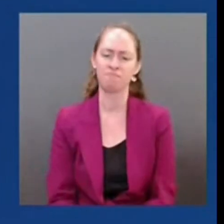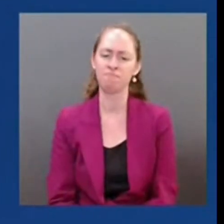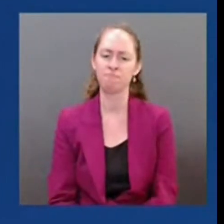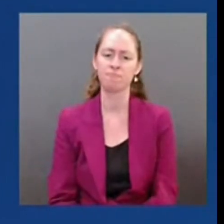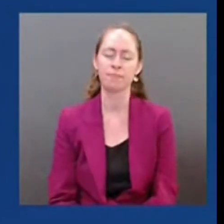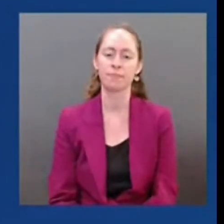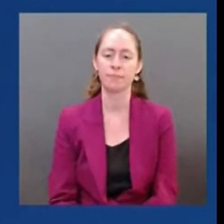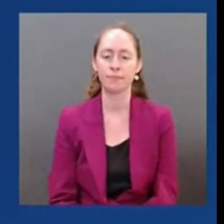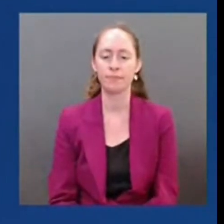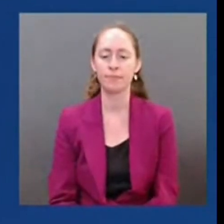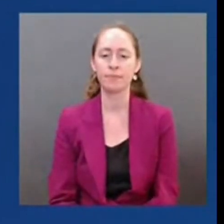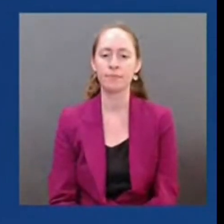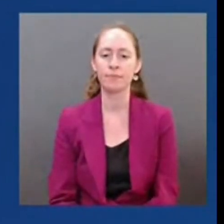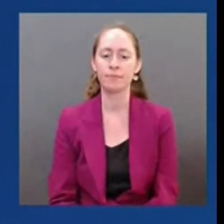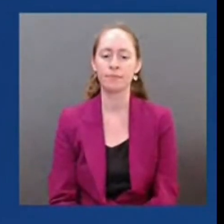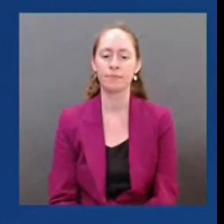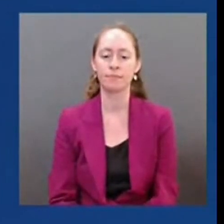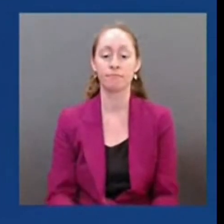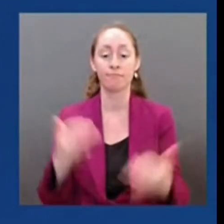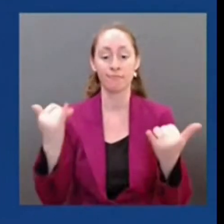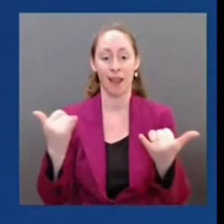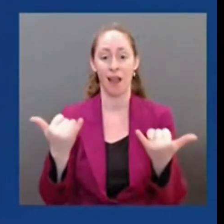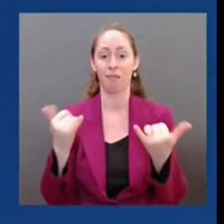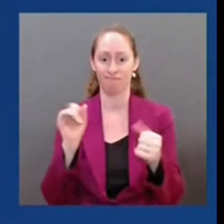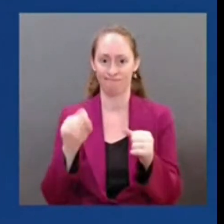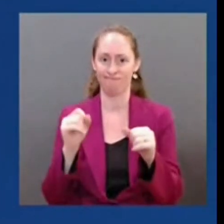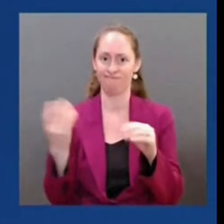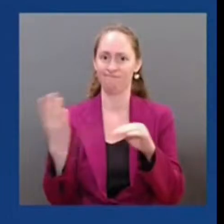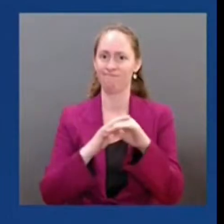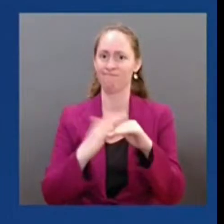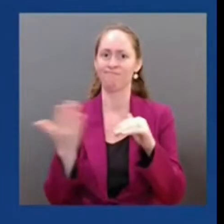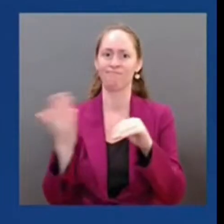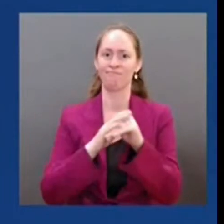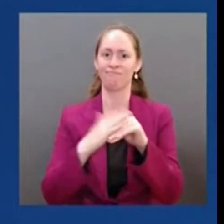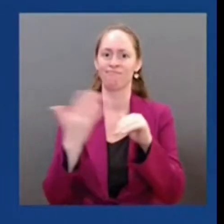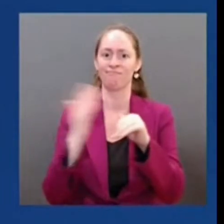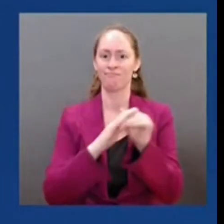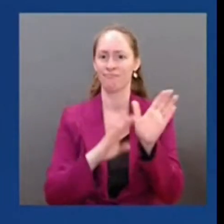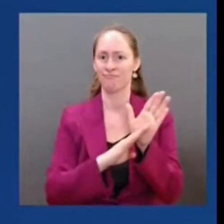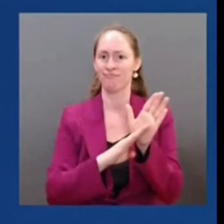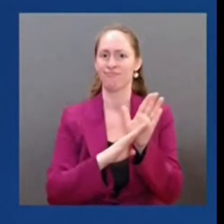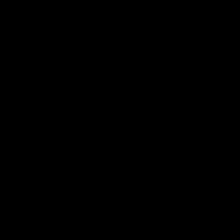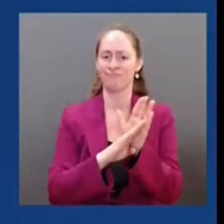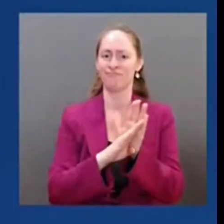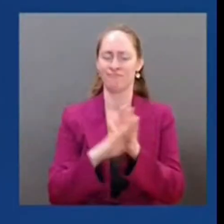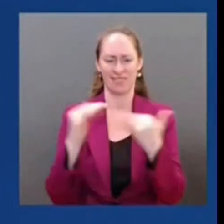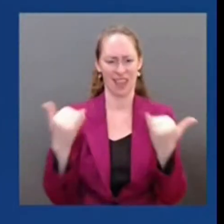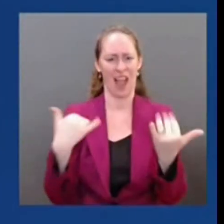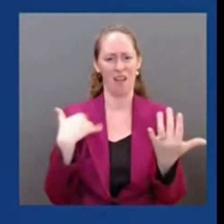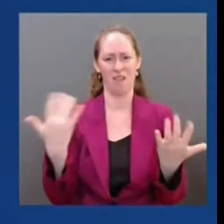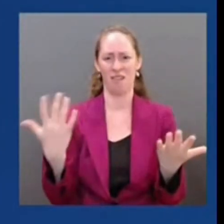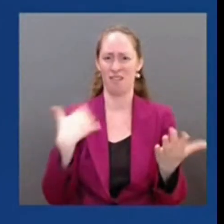PROTECT THEMSELVES FROM INFECTION. AS WE ARE CURRENTLY SEEING A STEADY RISE OF CASES IN PARTS OF THE COUNTRY, WE ENCOURAGE